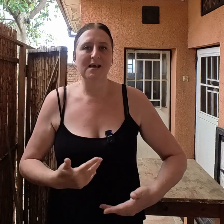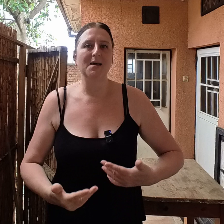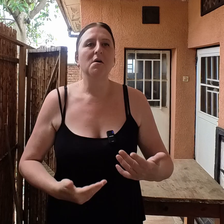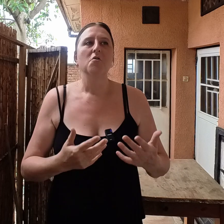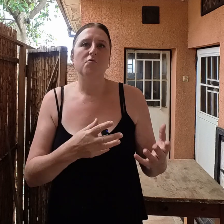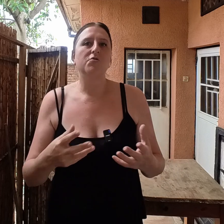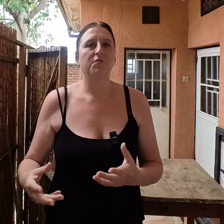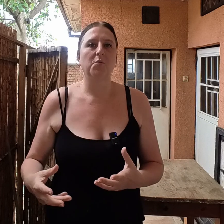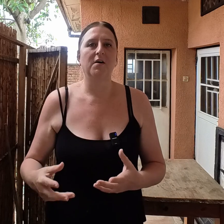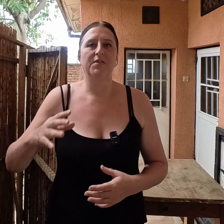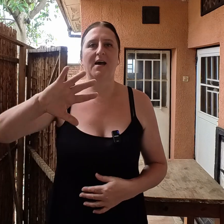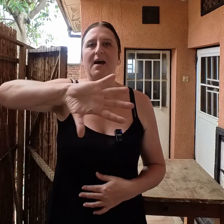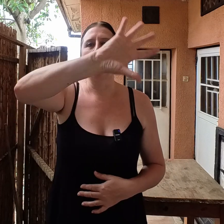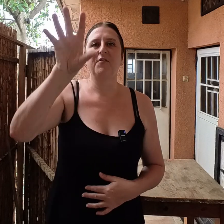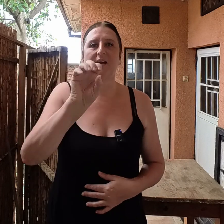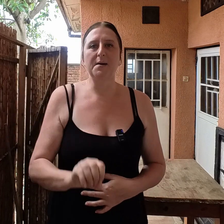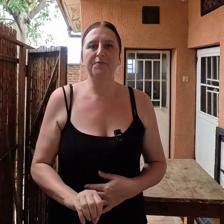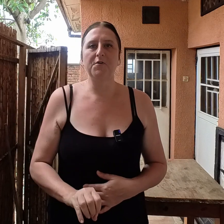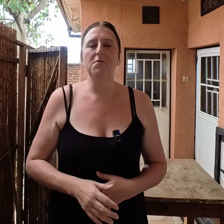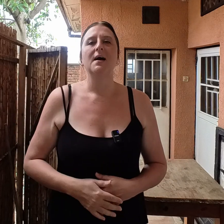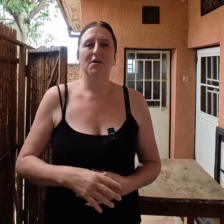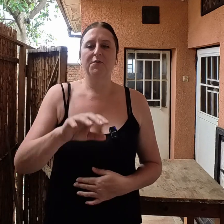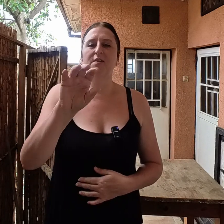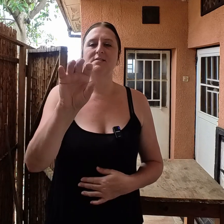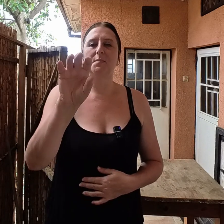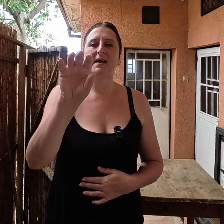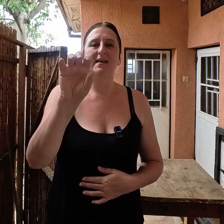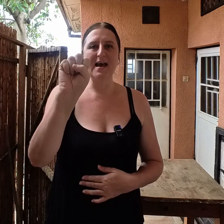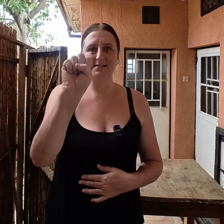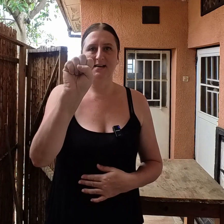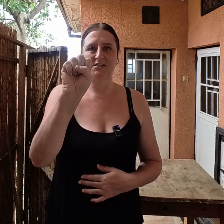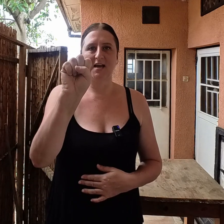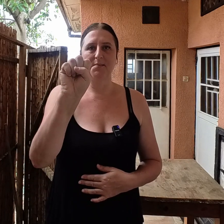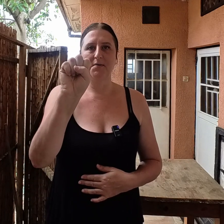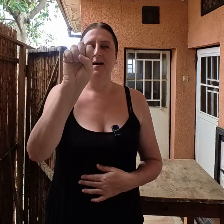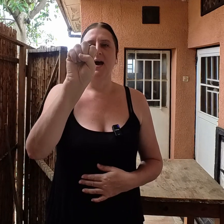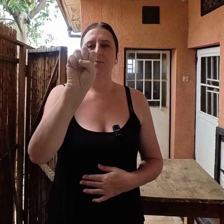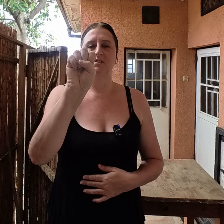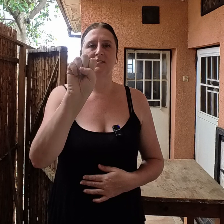the same root of the word there. Africa- yepfo. So, for this we're making the S handshape, and we're just